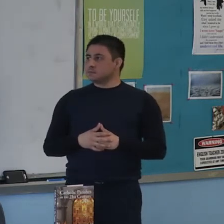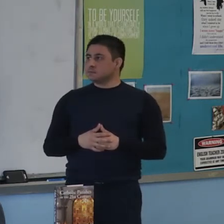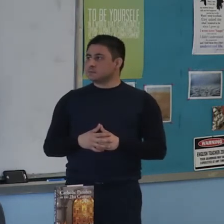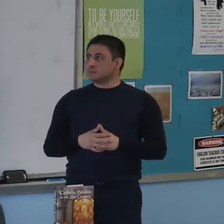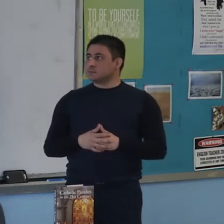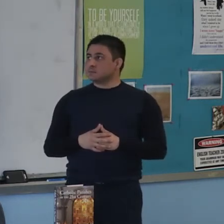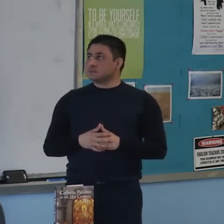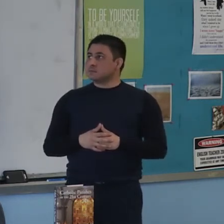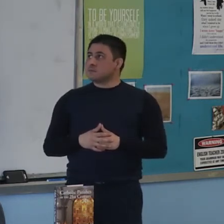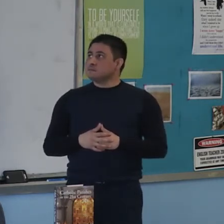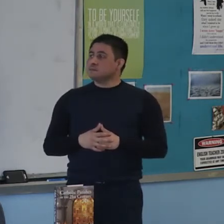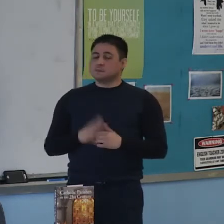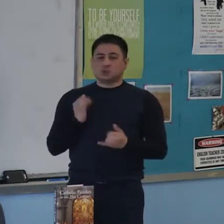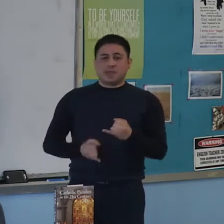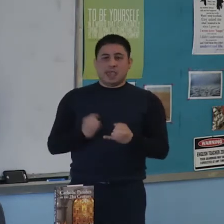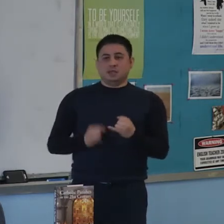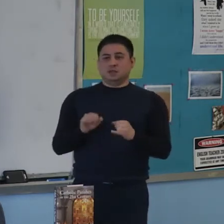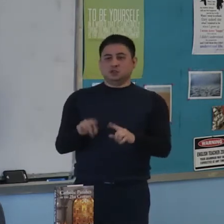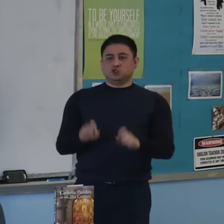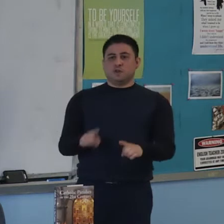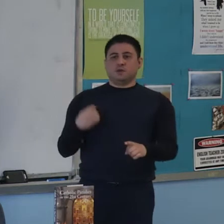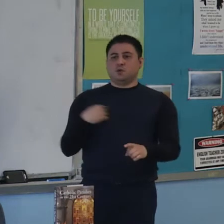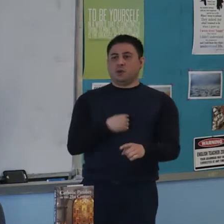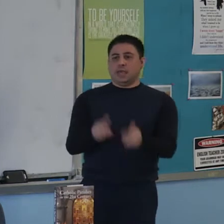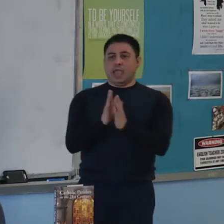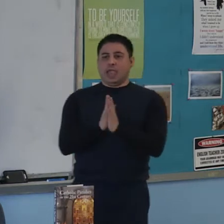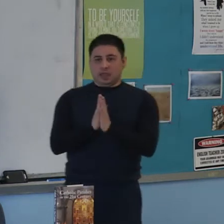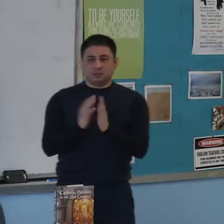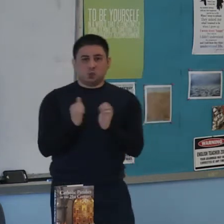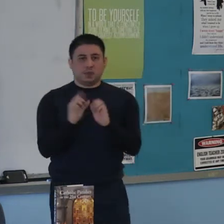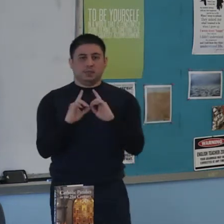And towards the end of the survey, we we asked with the diocese and Catholic